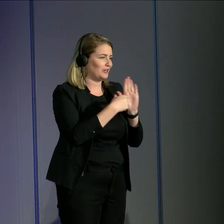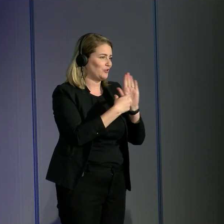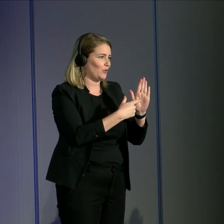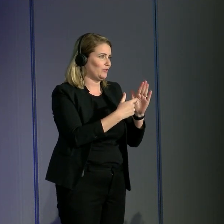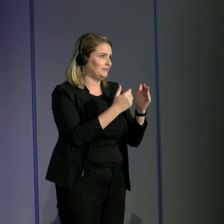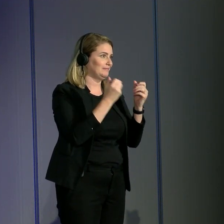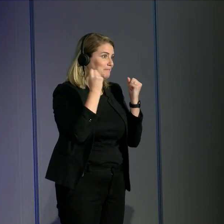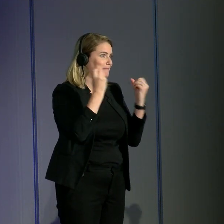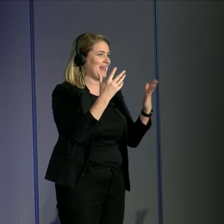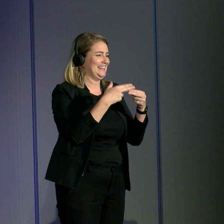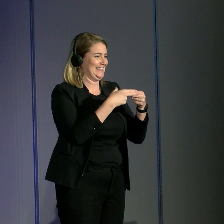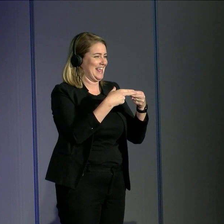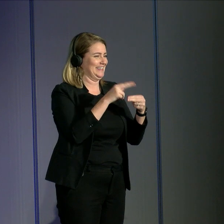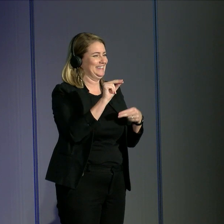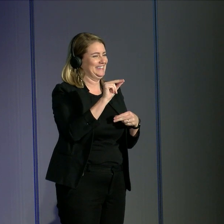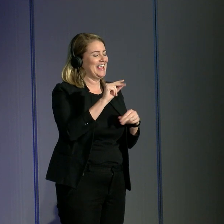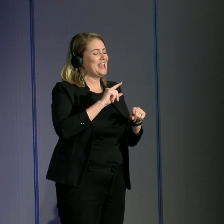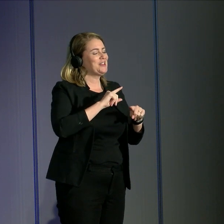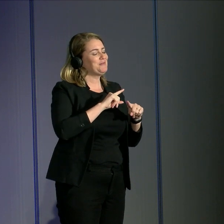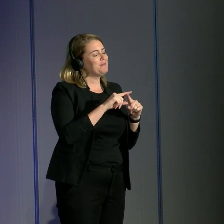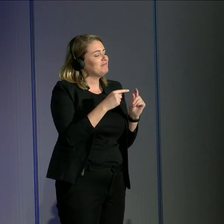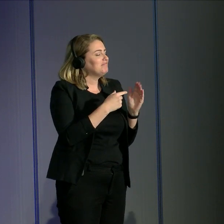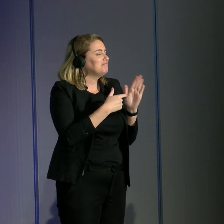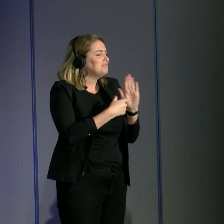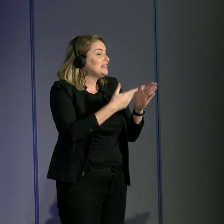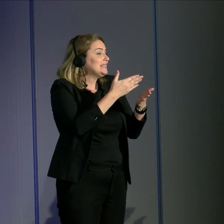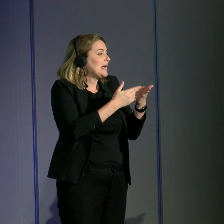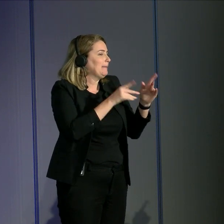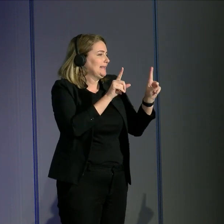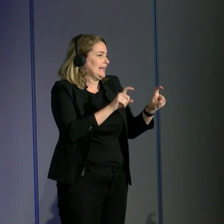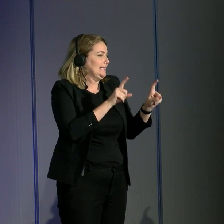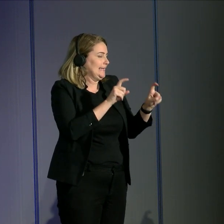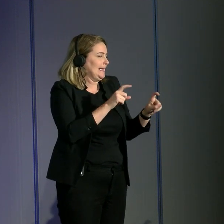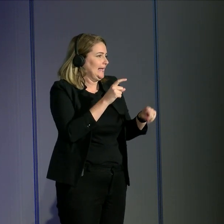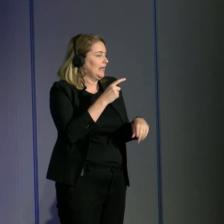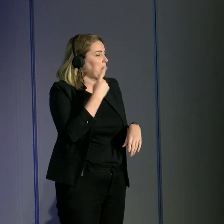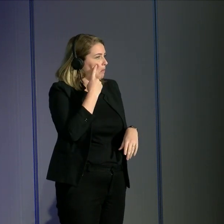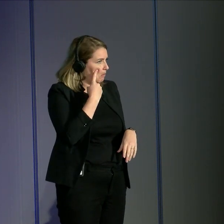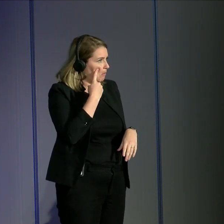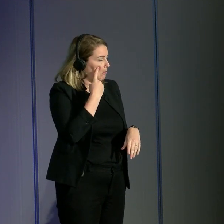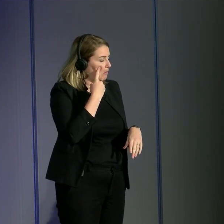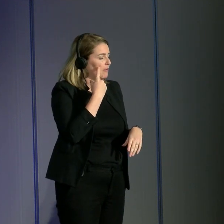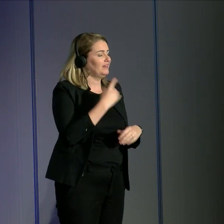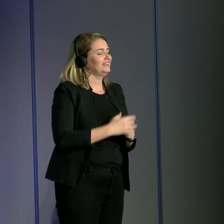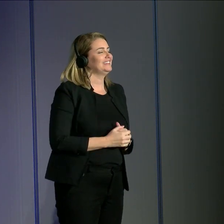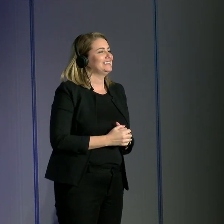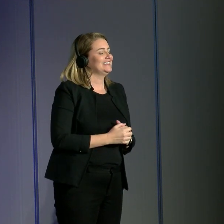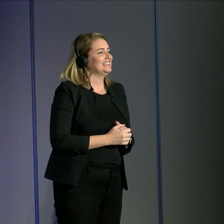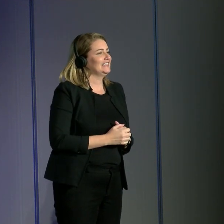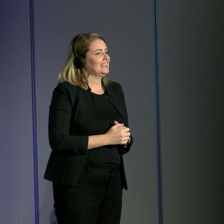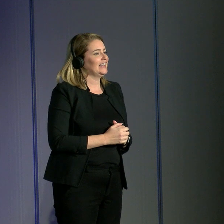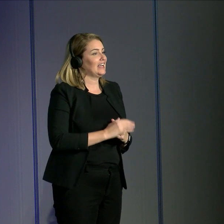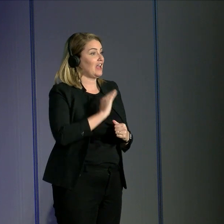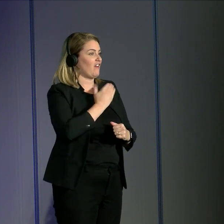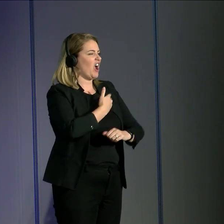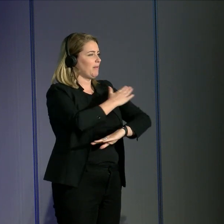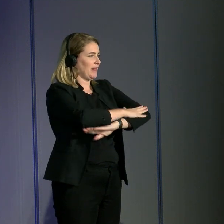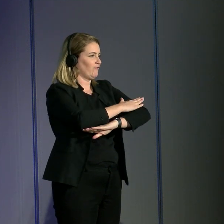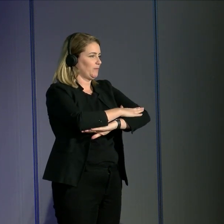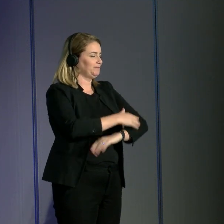I am going to actually show you some testing in action, particularly, in our platform.